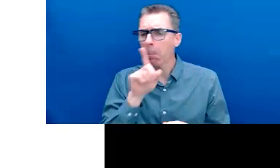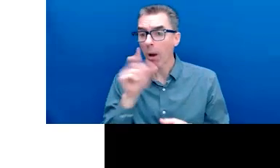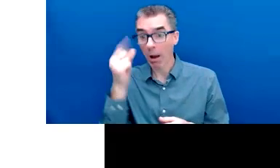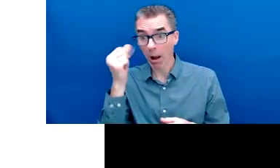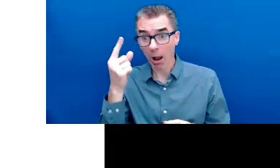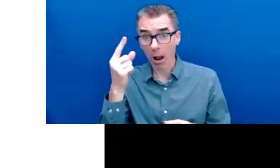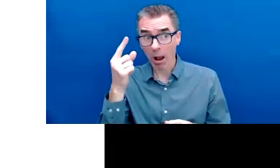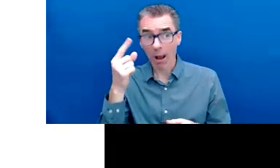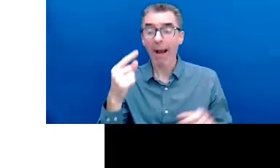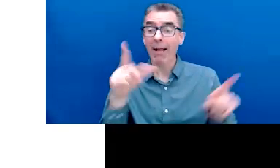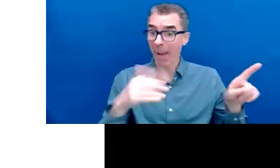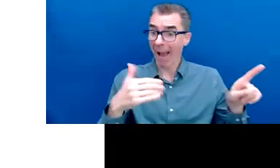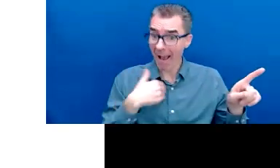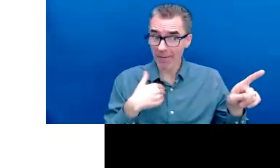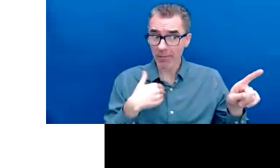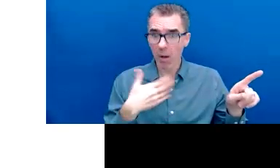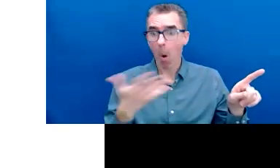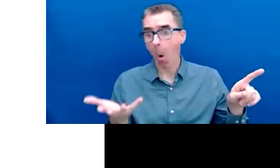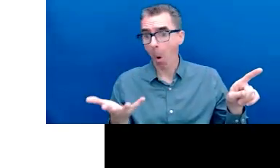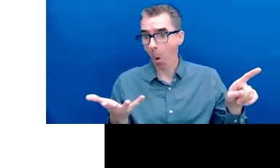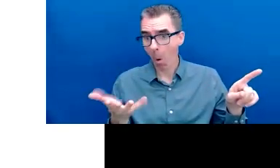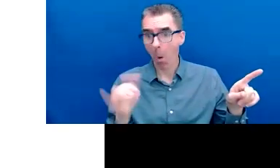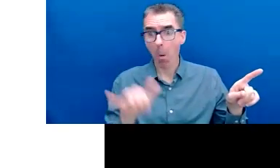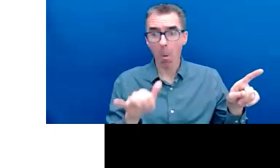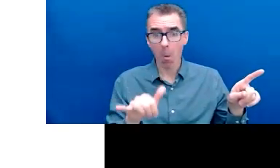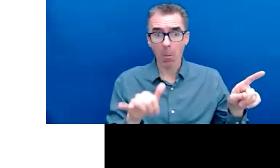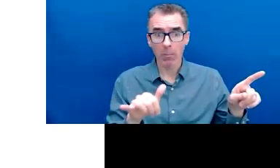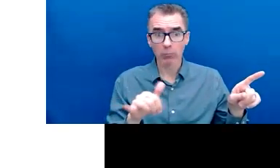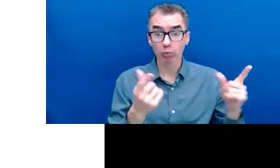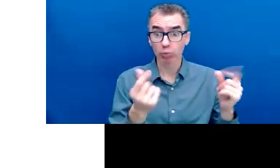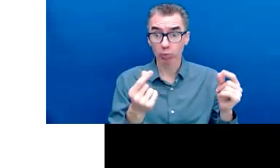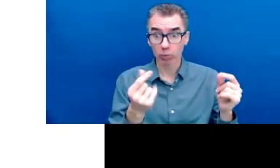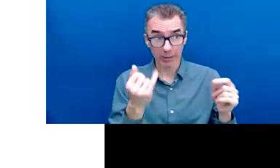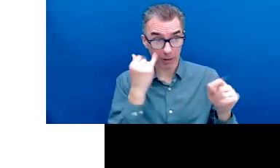And if that happens, contact us and we can see